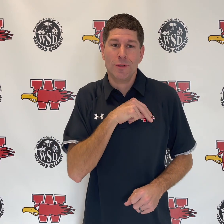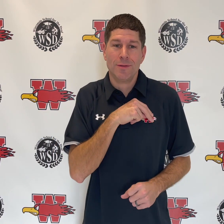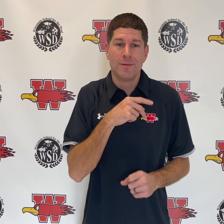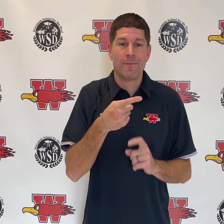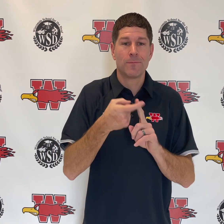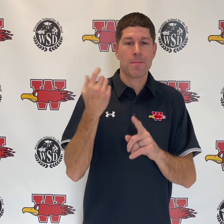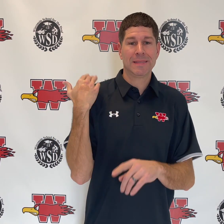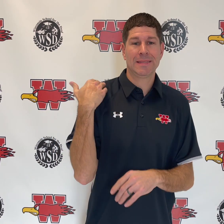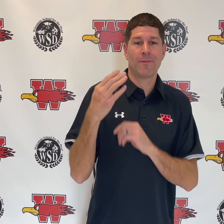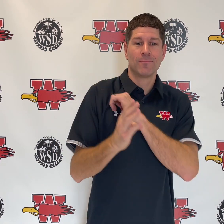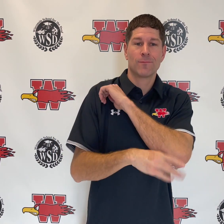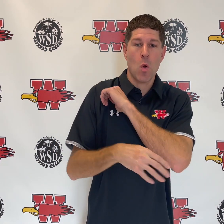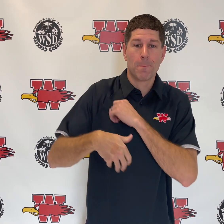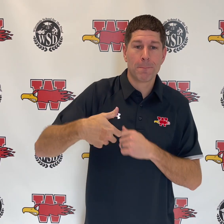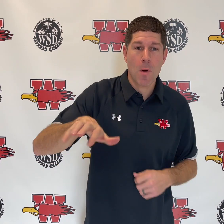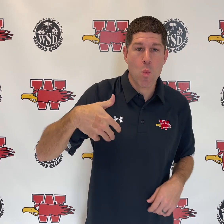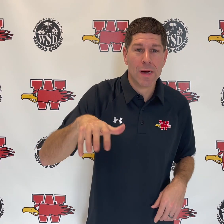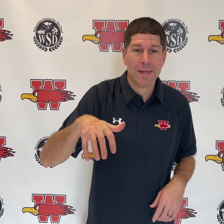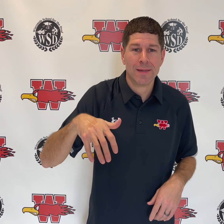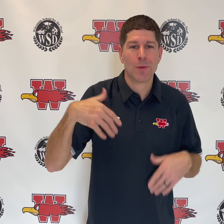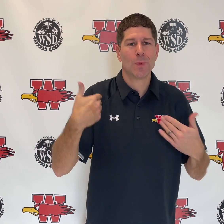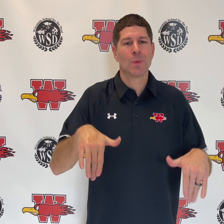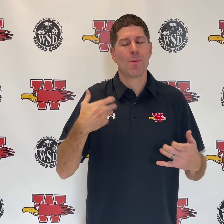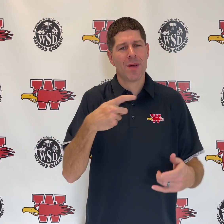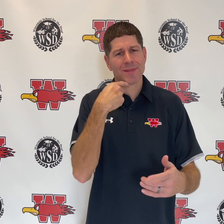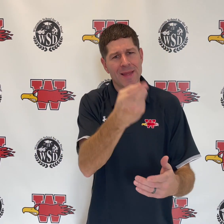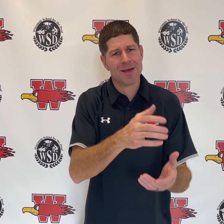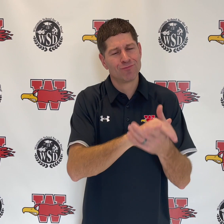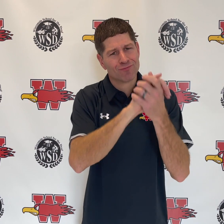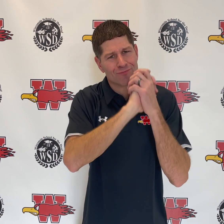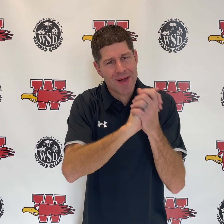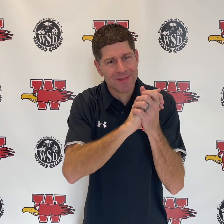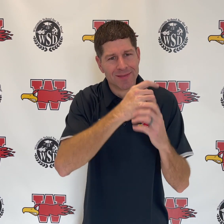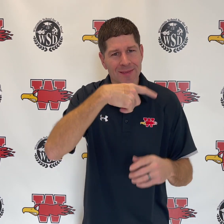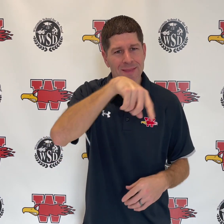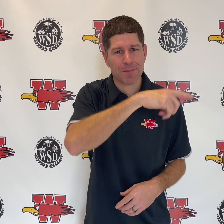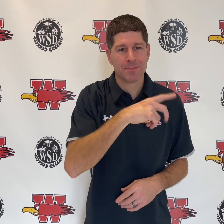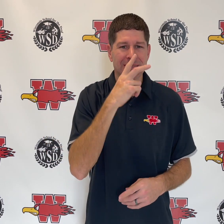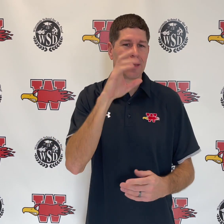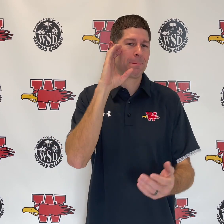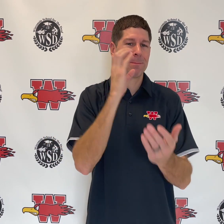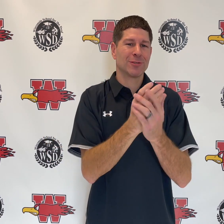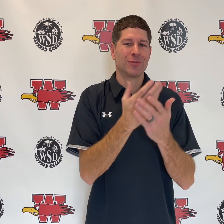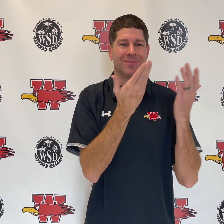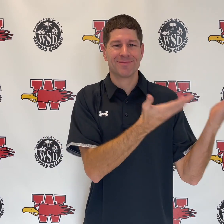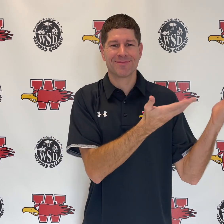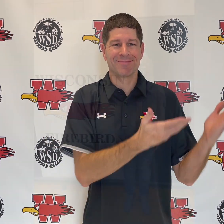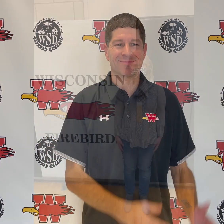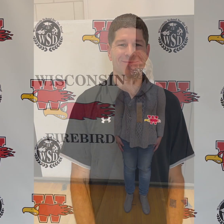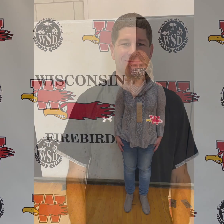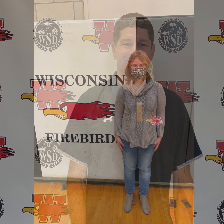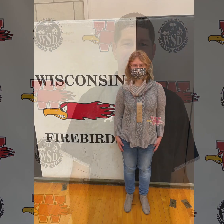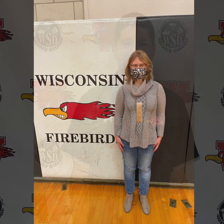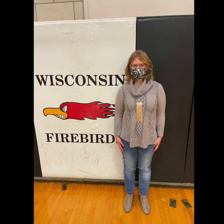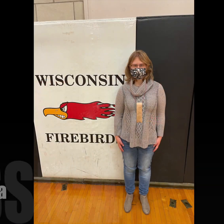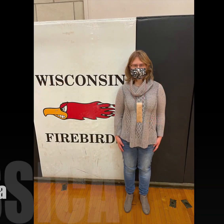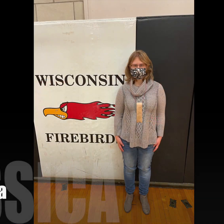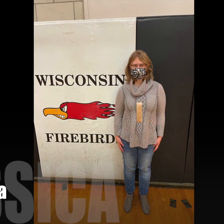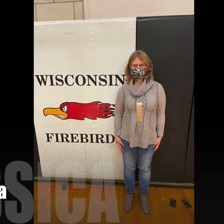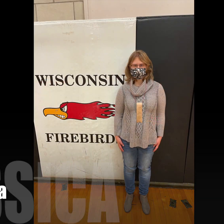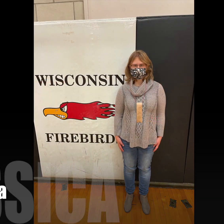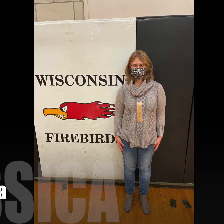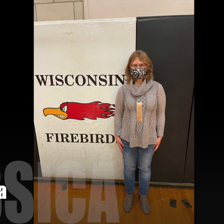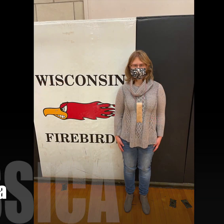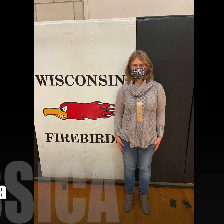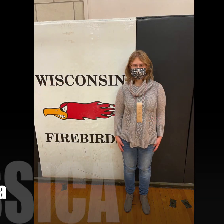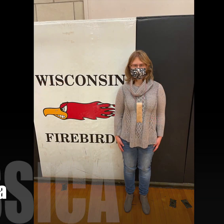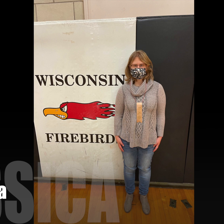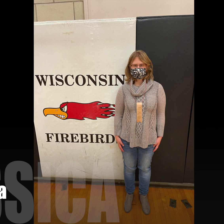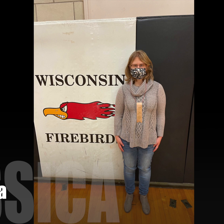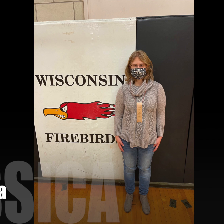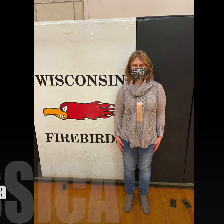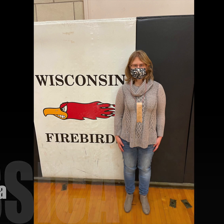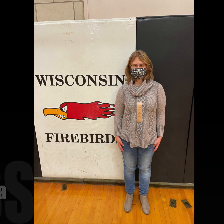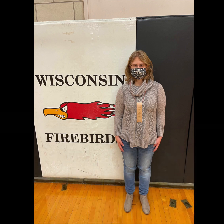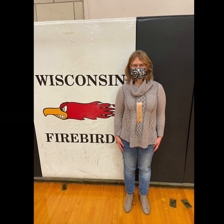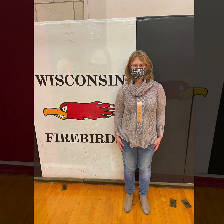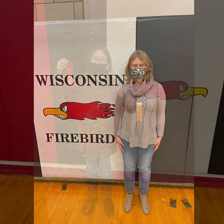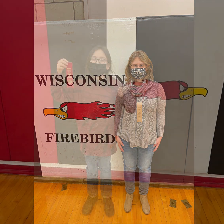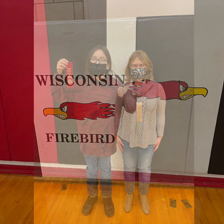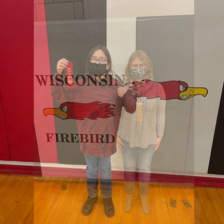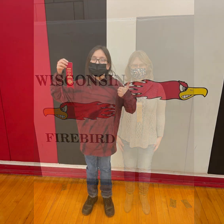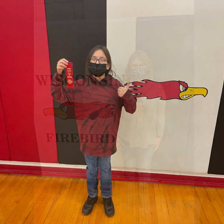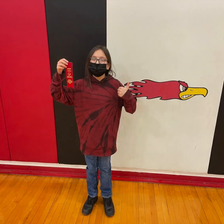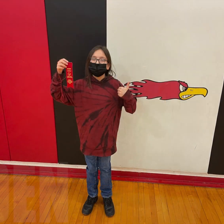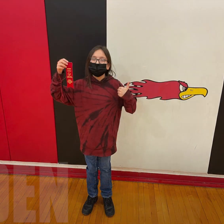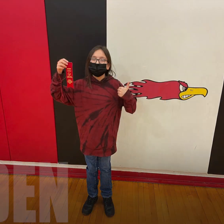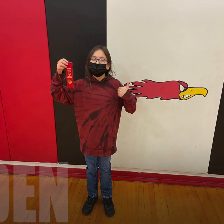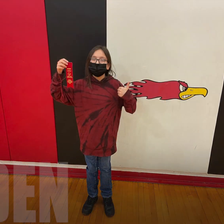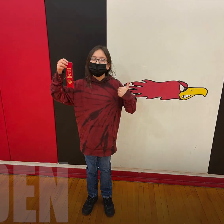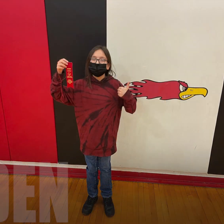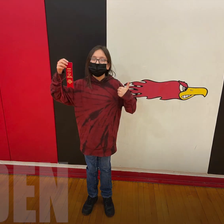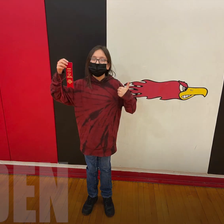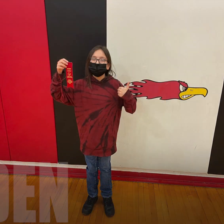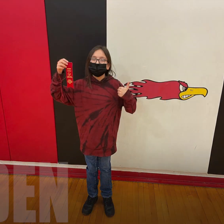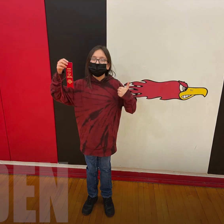fall for their bowling. I wanted to extend a congratulations to them. Here are their pictures: